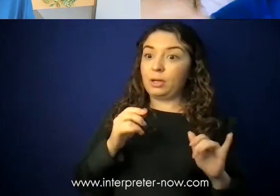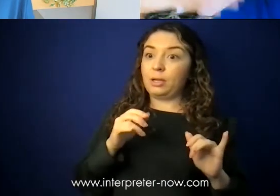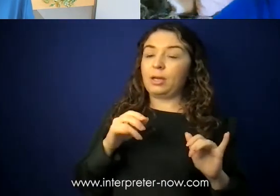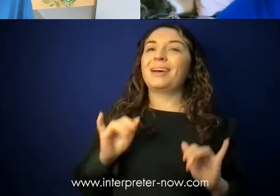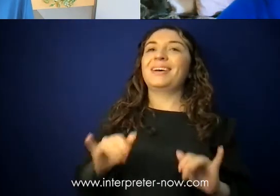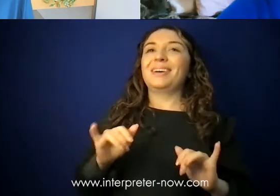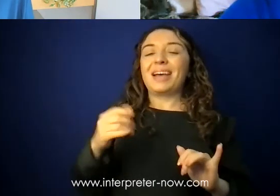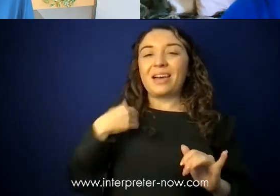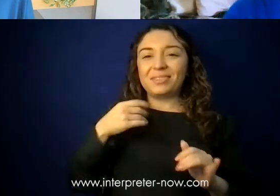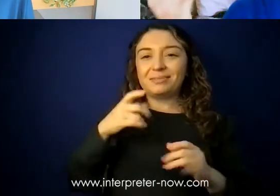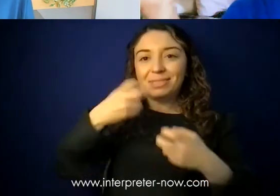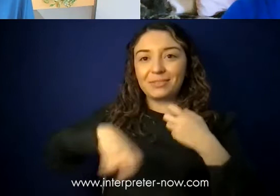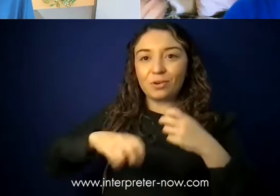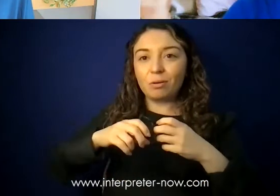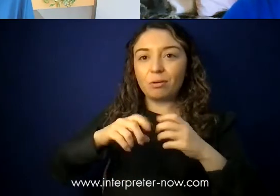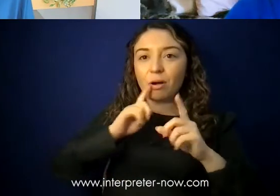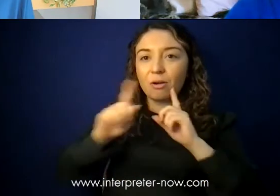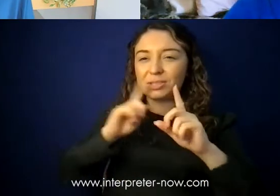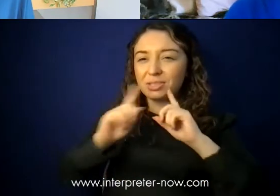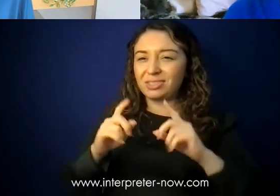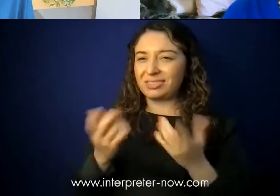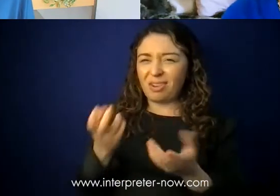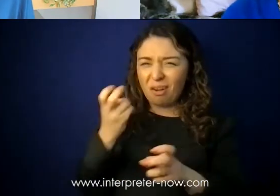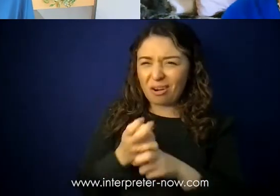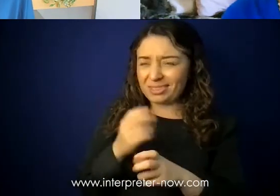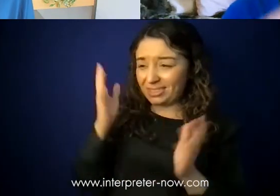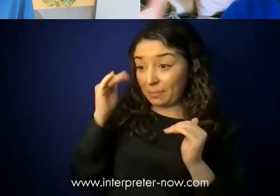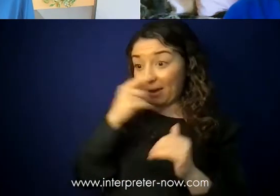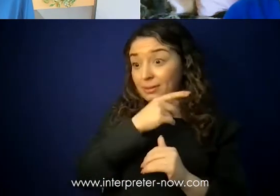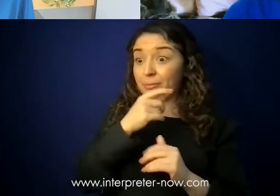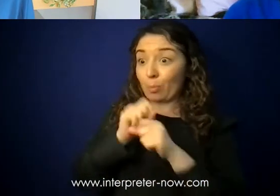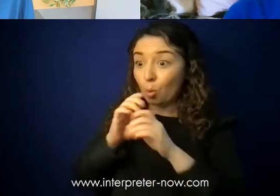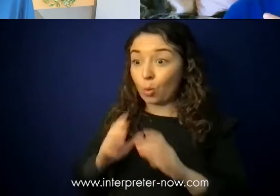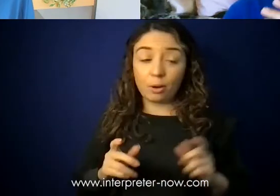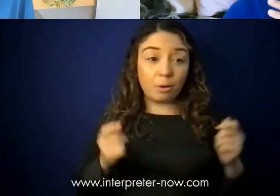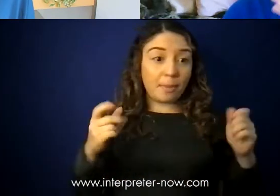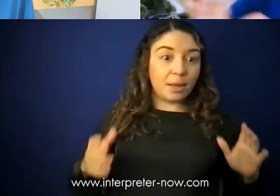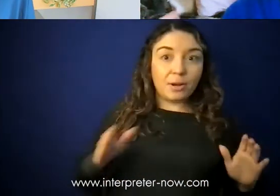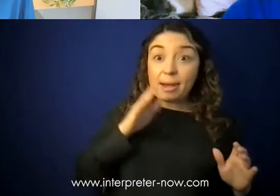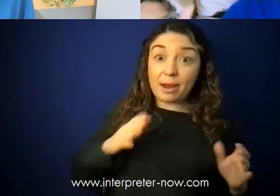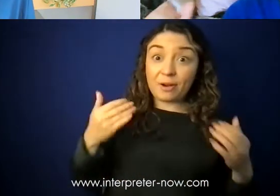It's very hard to expect an employee or a manager who has never had the tough kind of